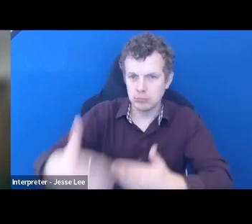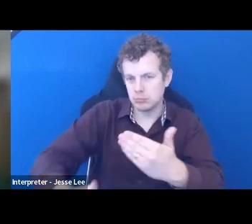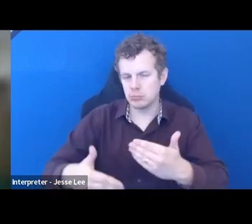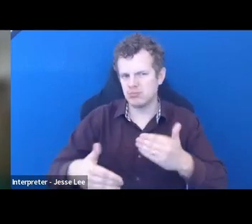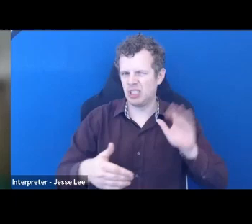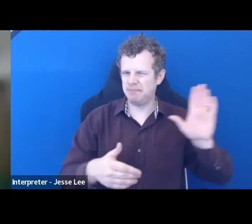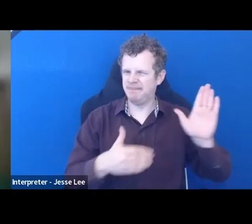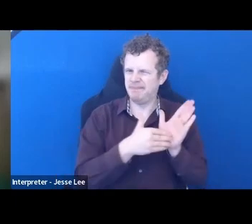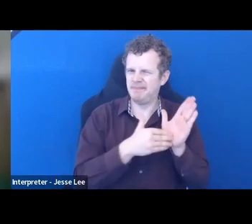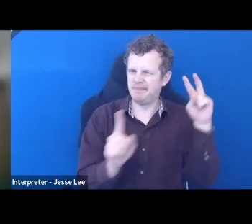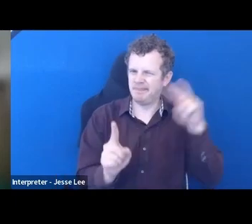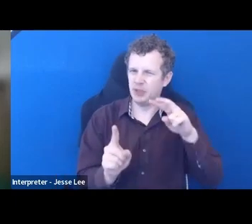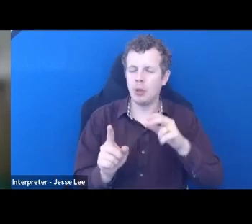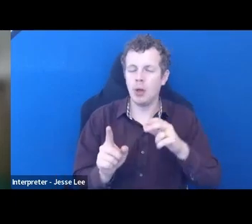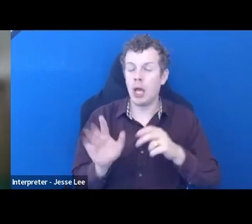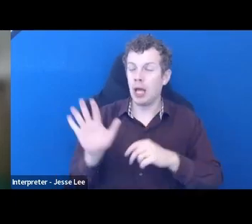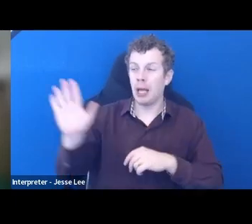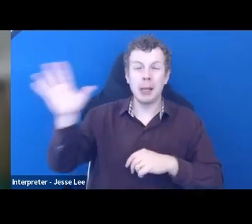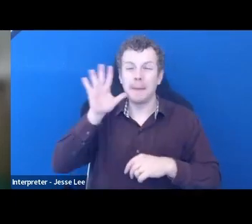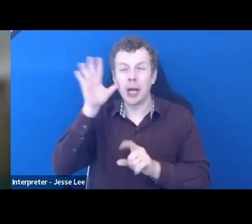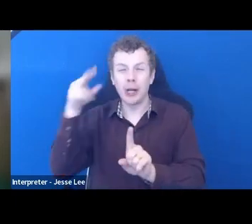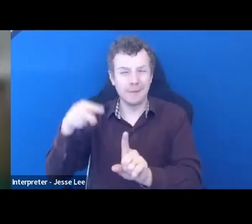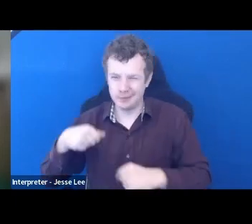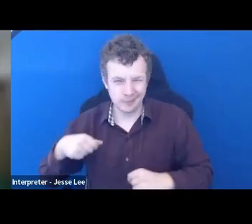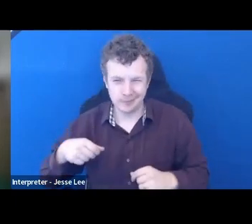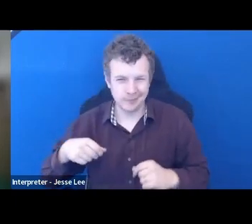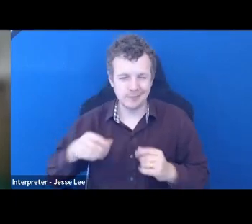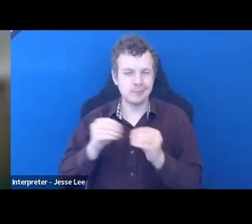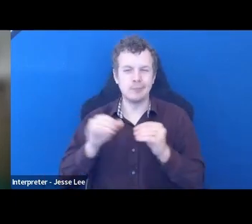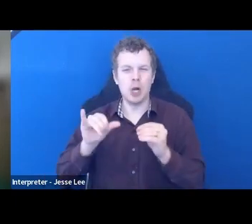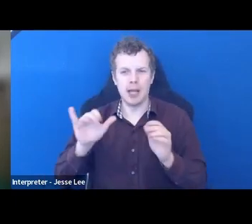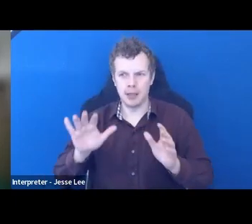It's more of an iterative process and they're going to be cycling throughout the entire time.